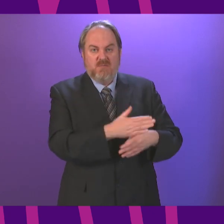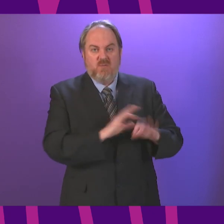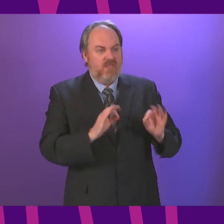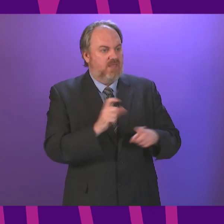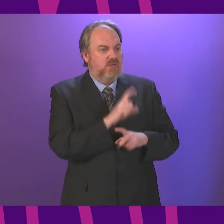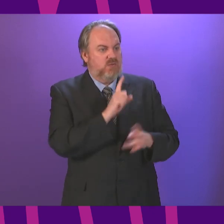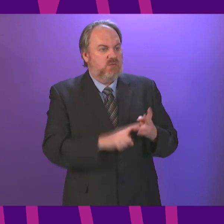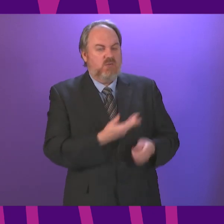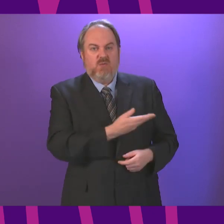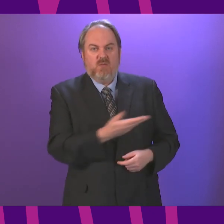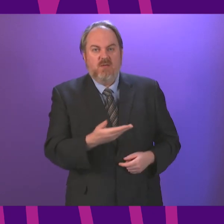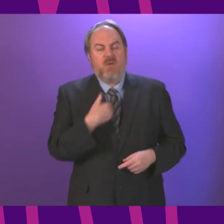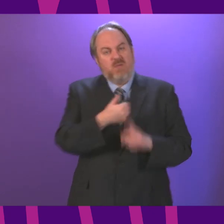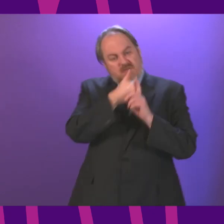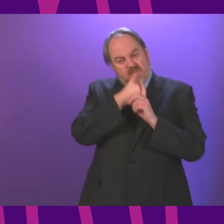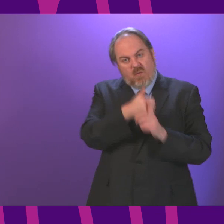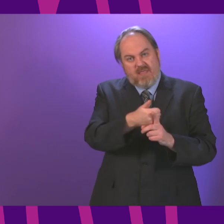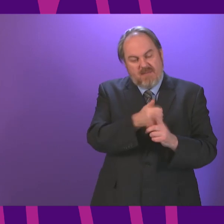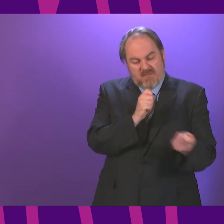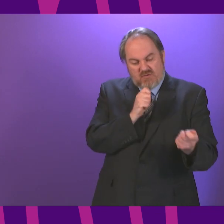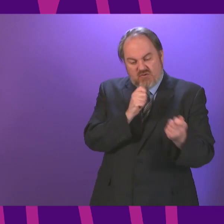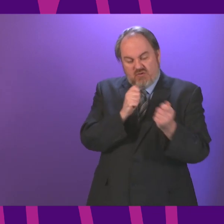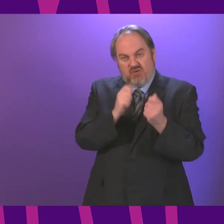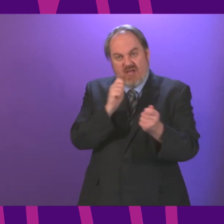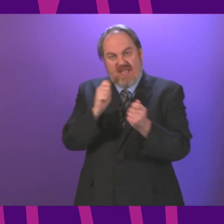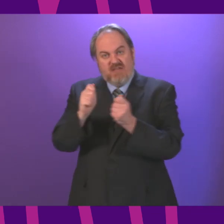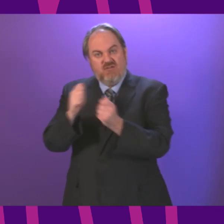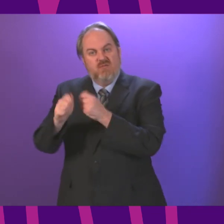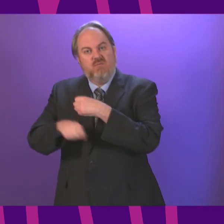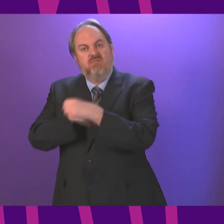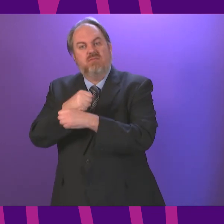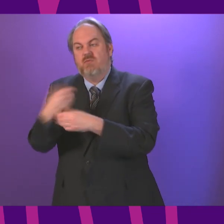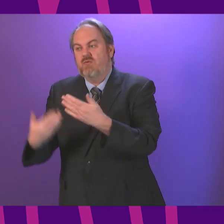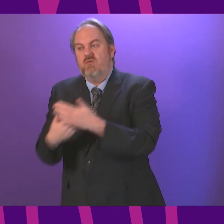but instead supports people who work in sectors that we want to leave behind to move into the